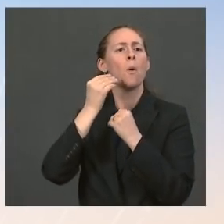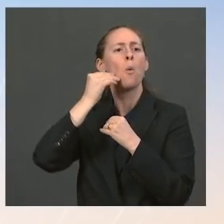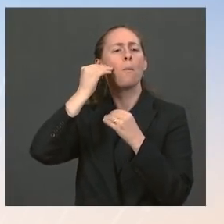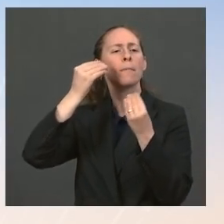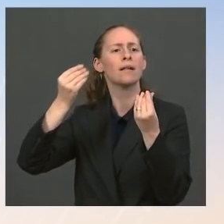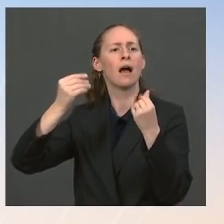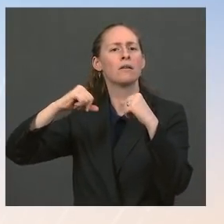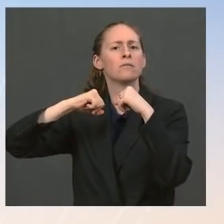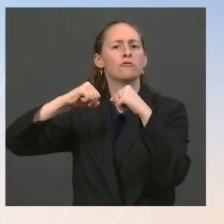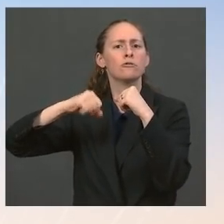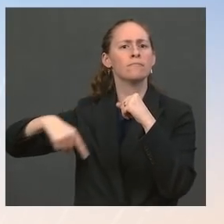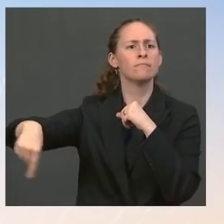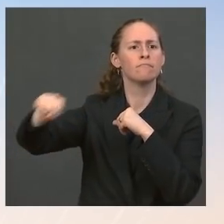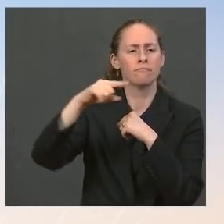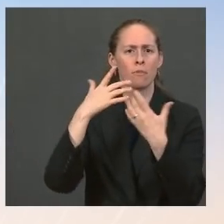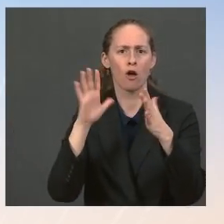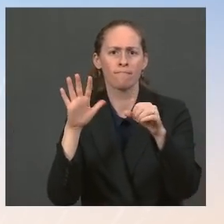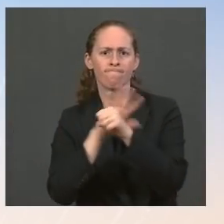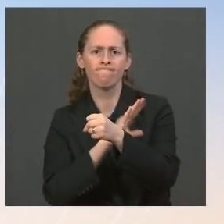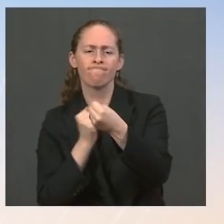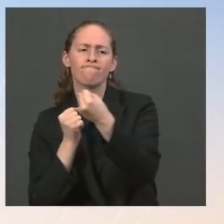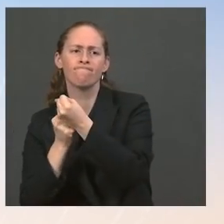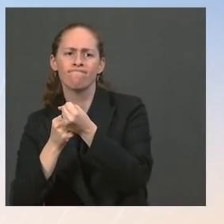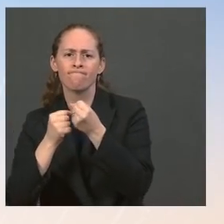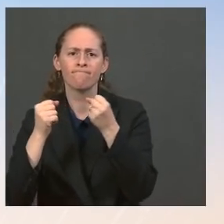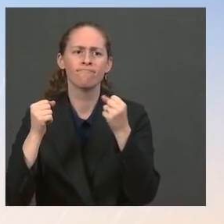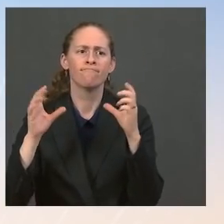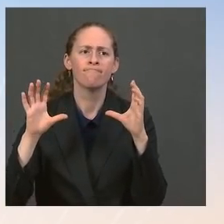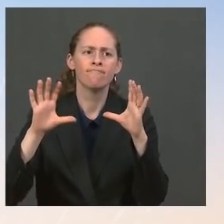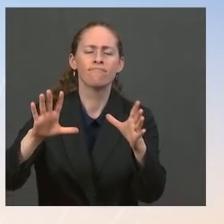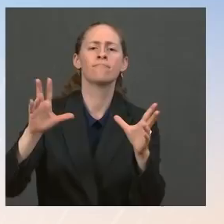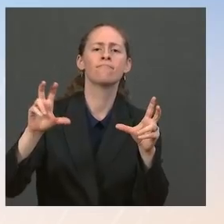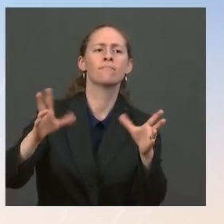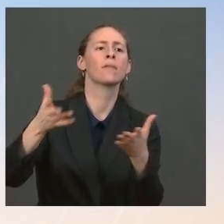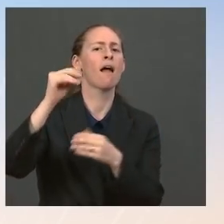with the assistance of others across the government. That is something very different